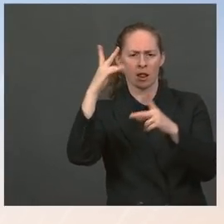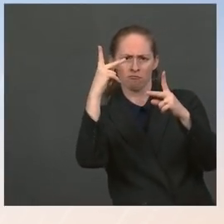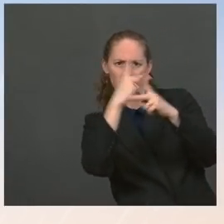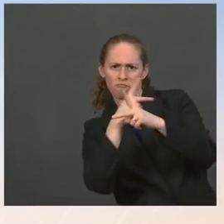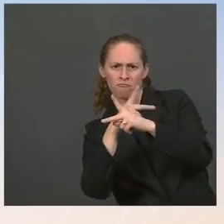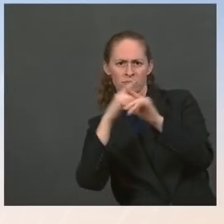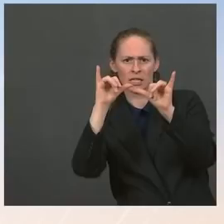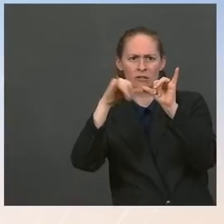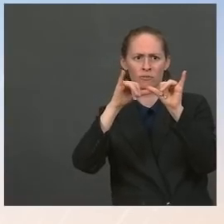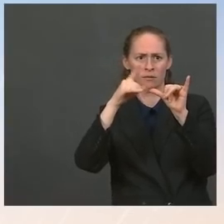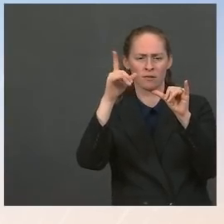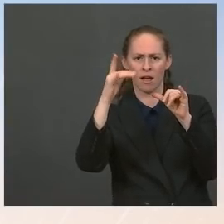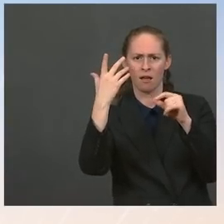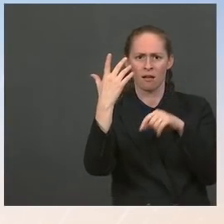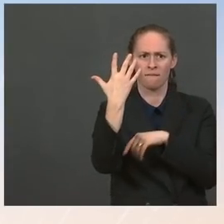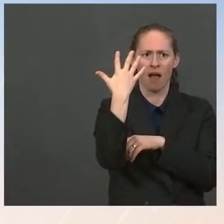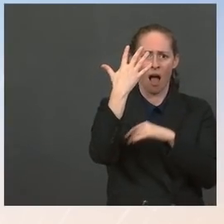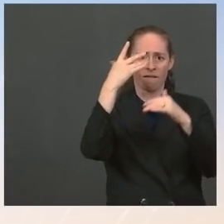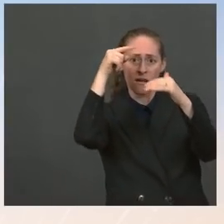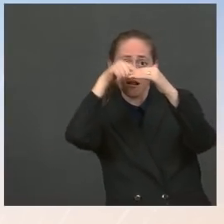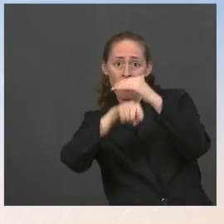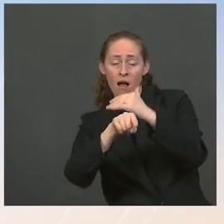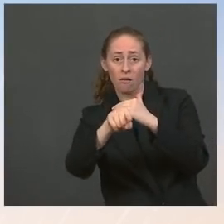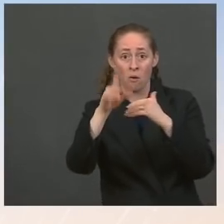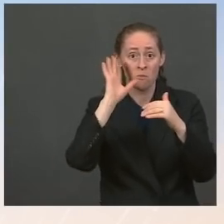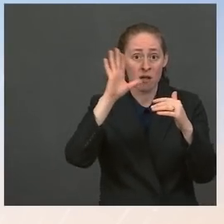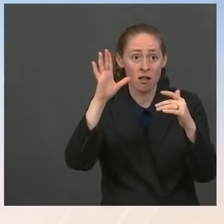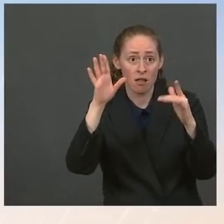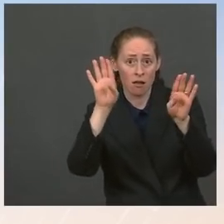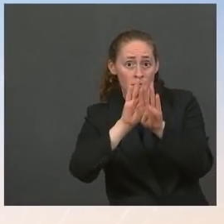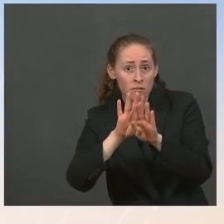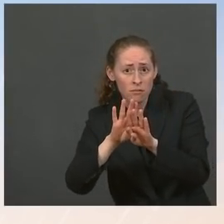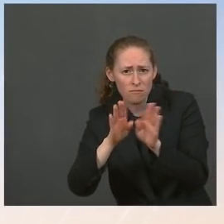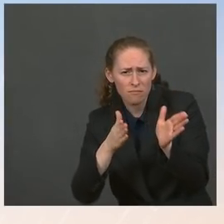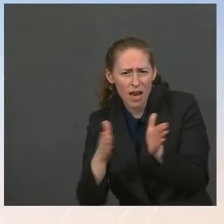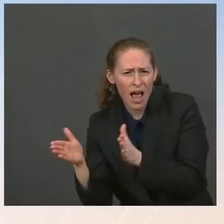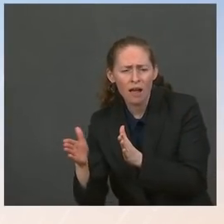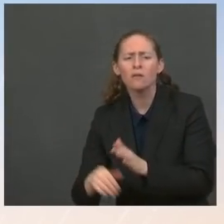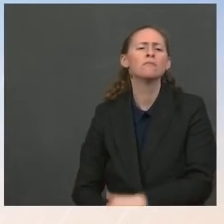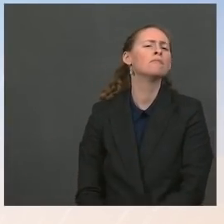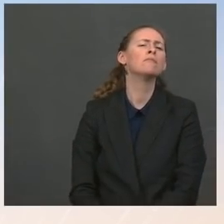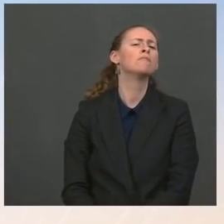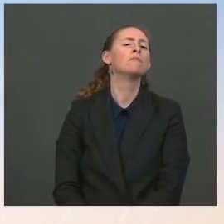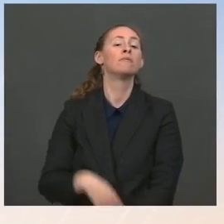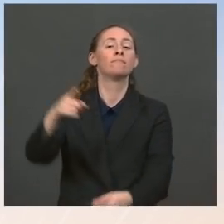The Press: -- clarify what you said. Ms. Jean-Pierre: No, no, happy to. So, the Army Corps of Engineers is preparing an environmental impact statement on Line Five